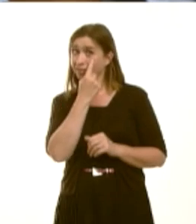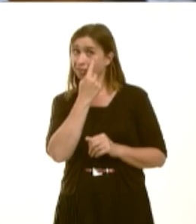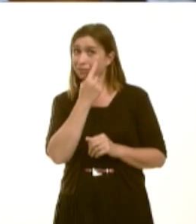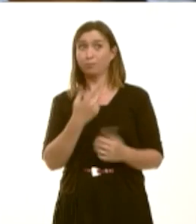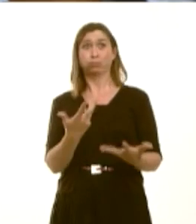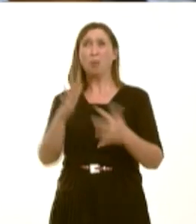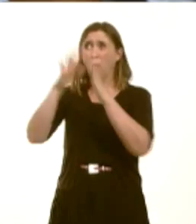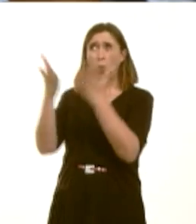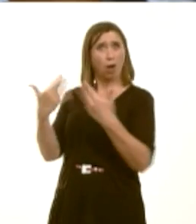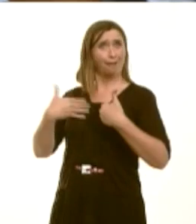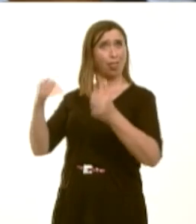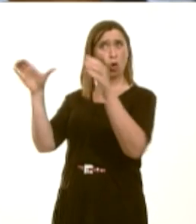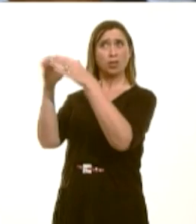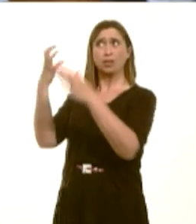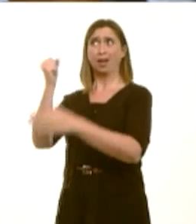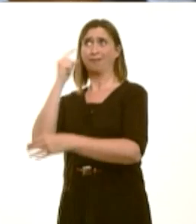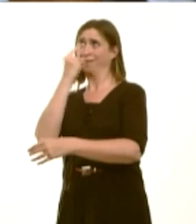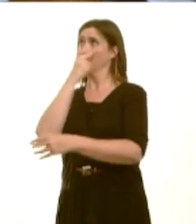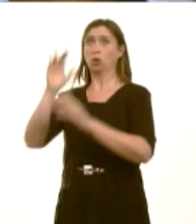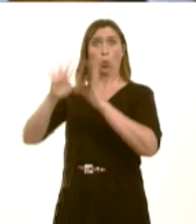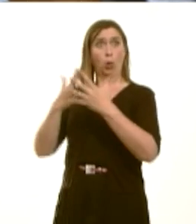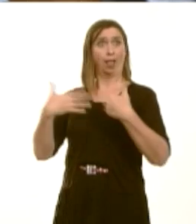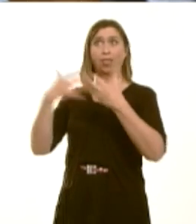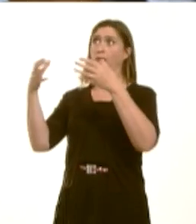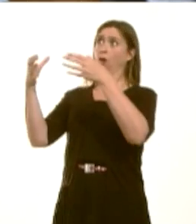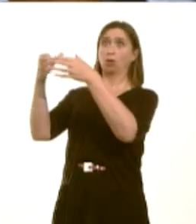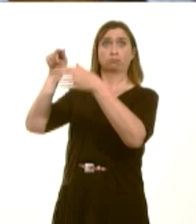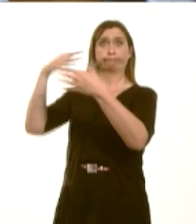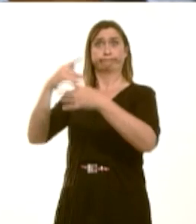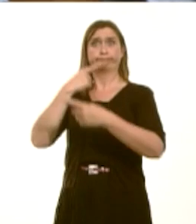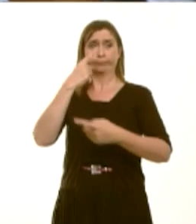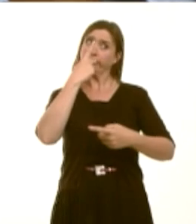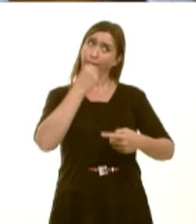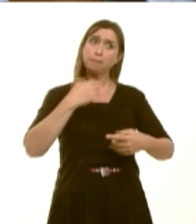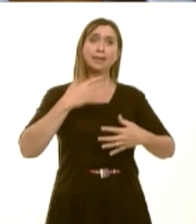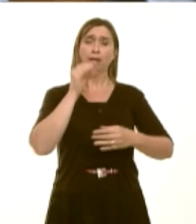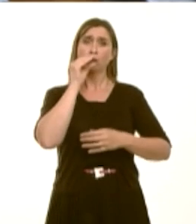World Health Organization. We know that these devices can be harmful to individuals. We